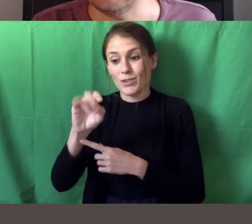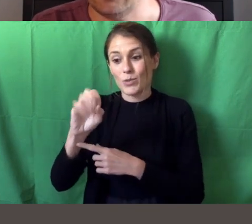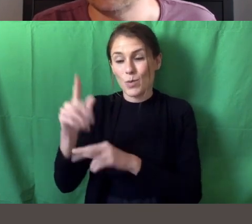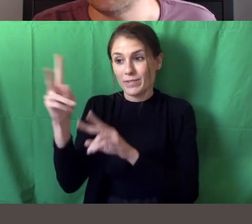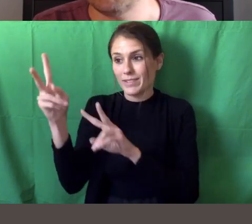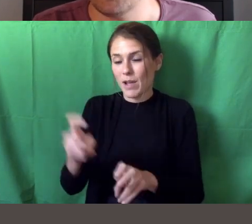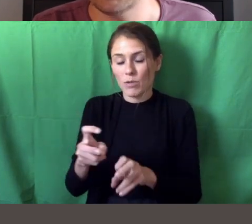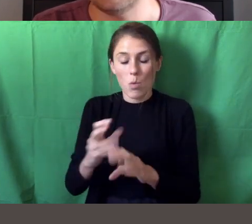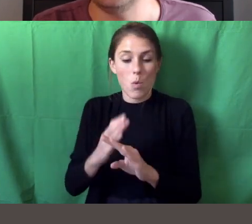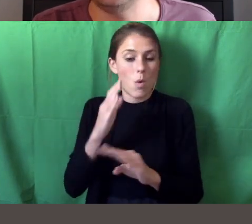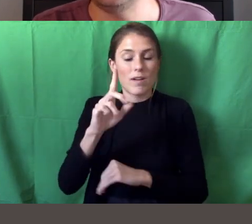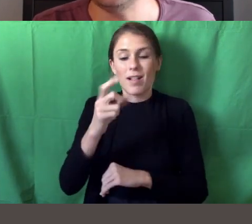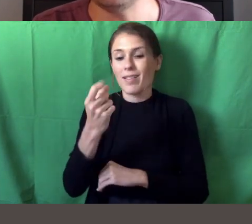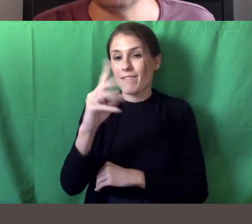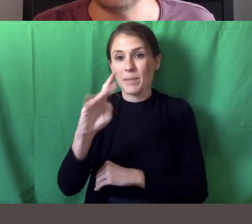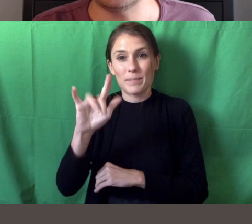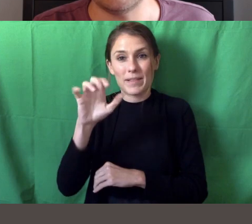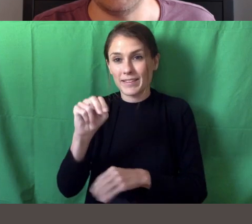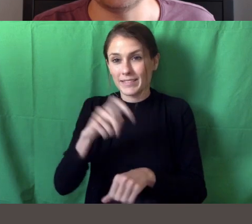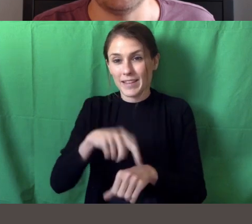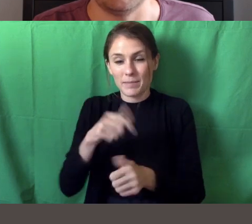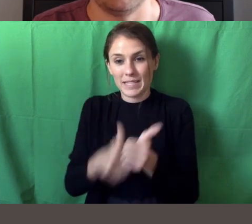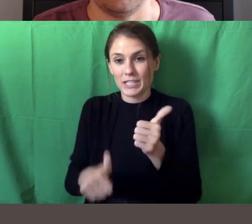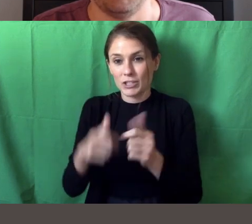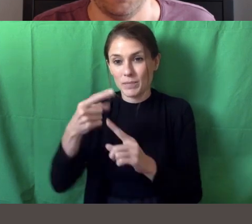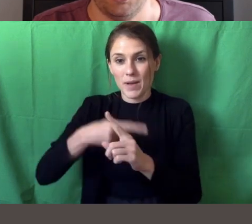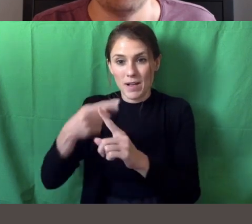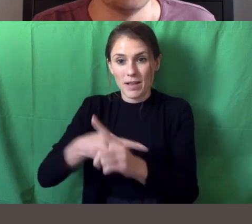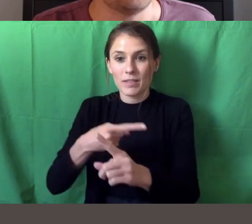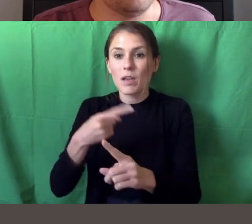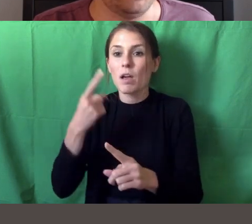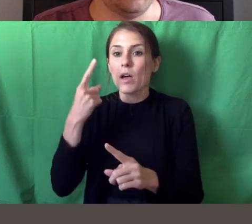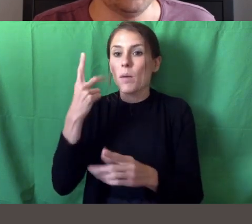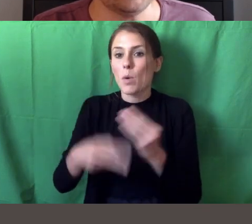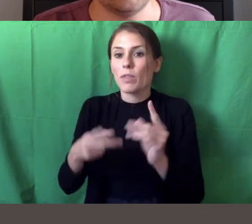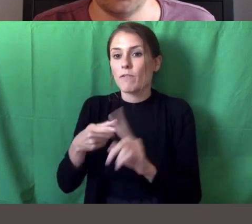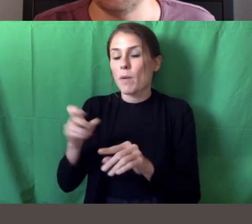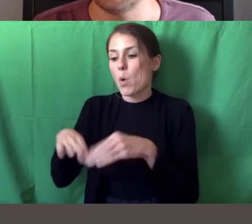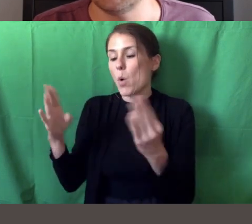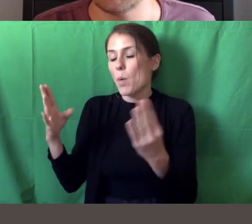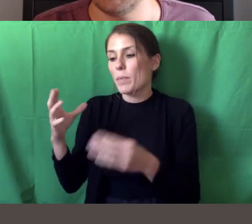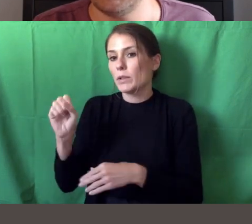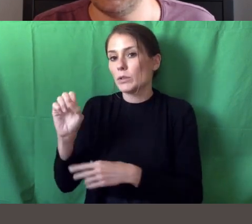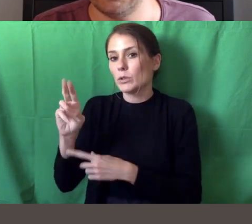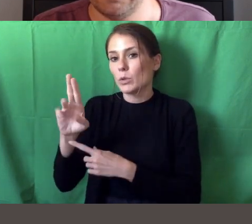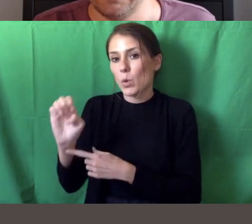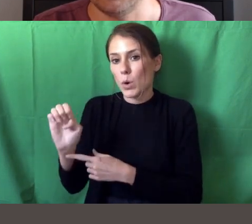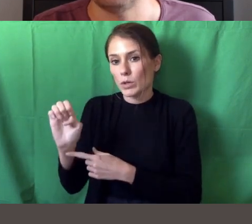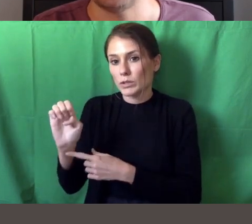automation tool, a tool downloaded more than 11 million times a month, both heavily used